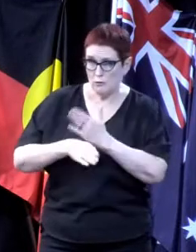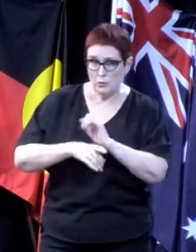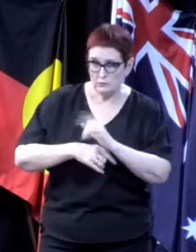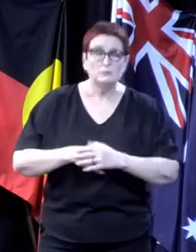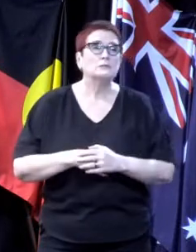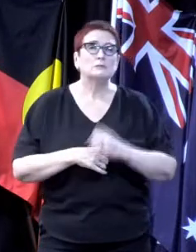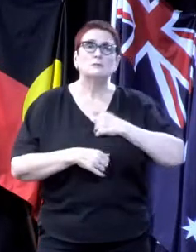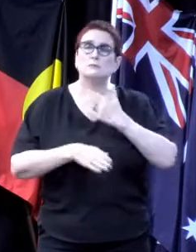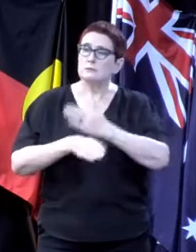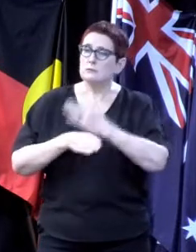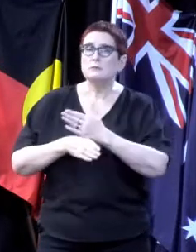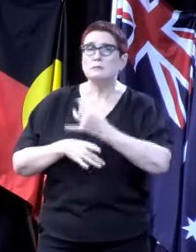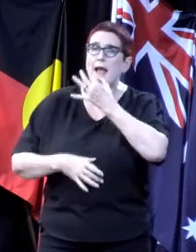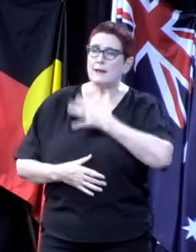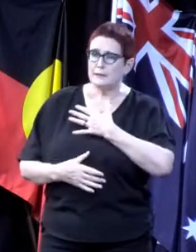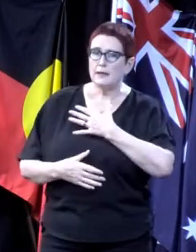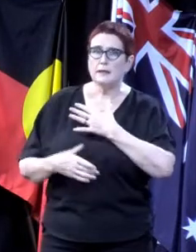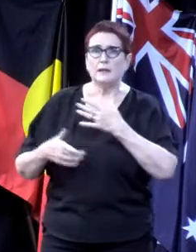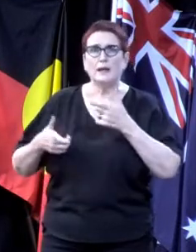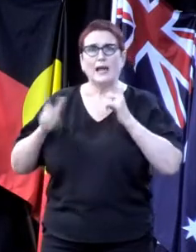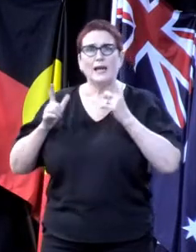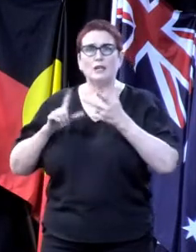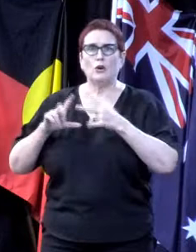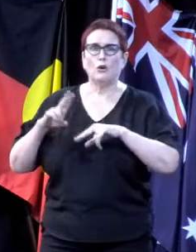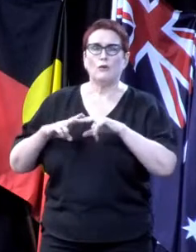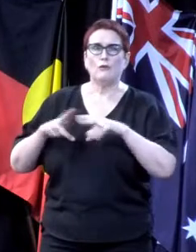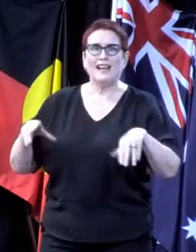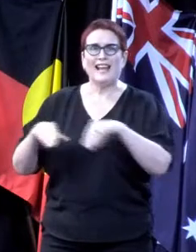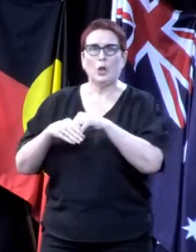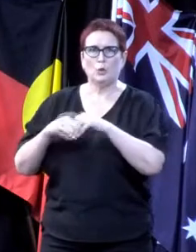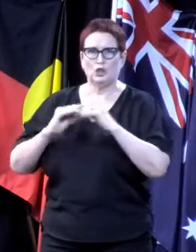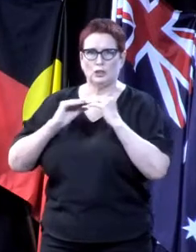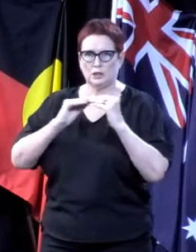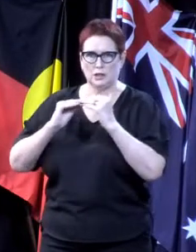My current position is acting head of inclusion for regional -